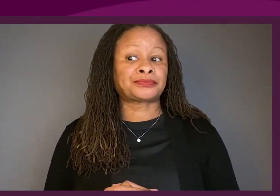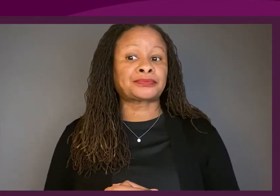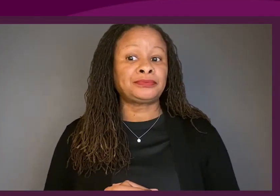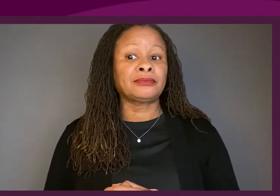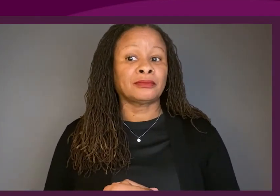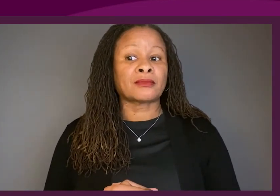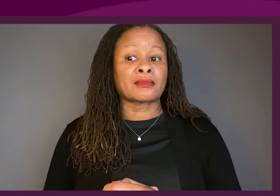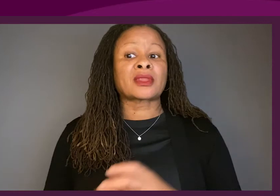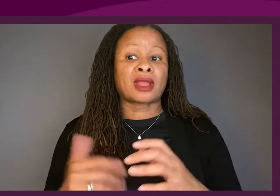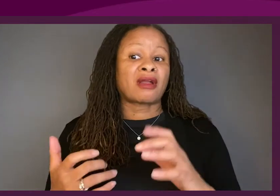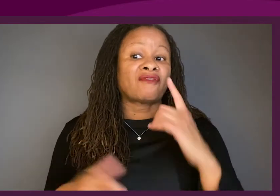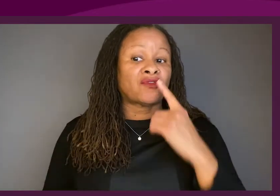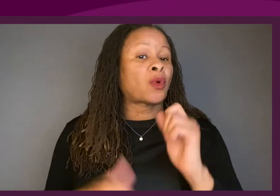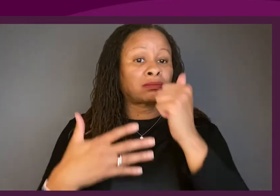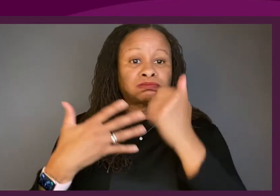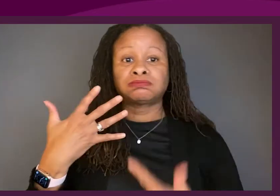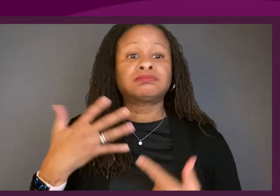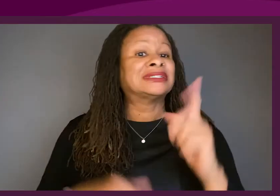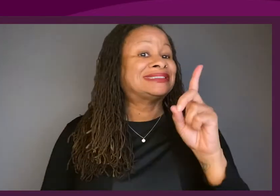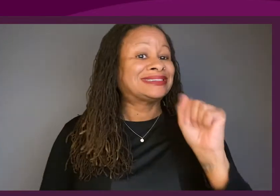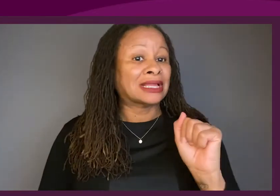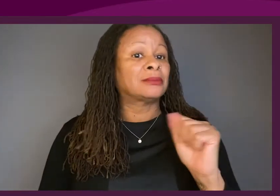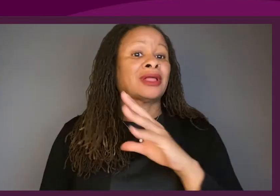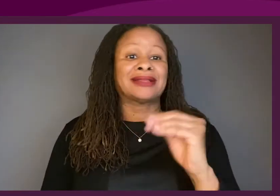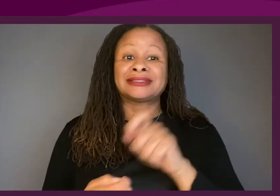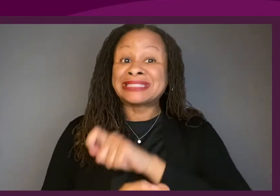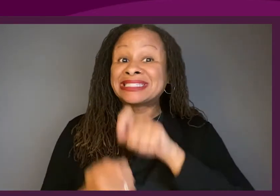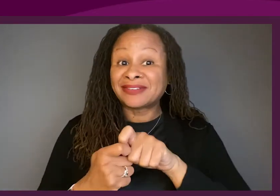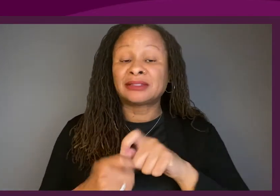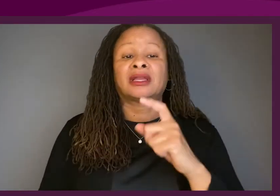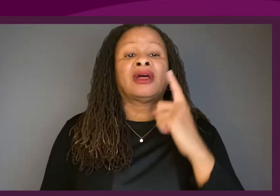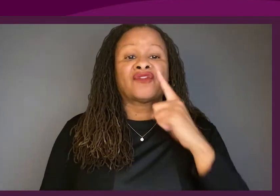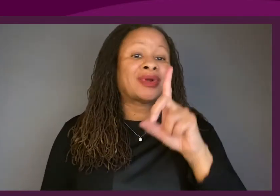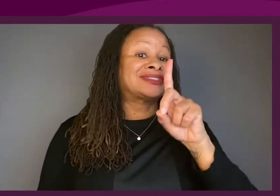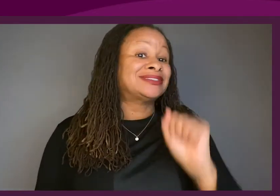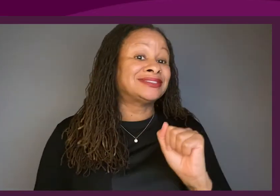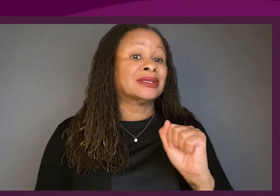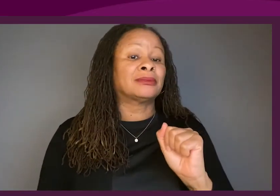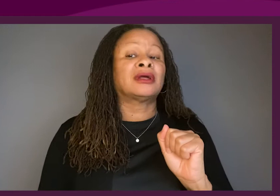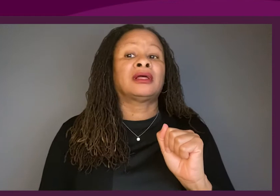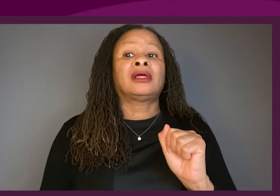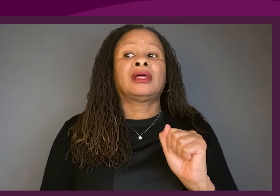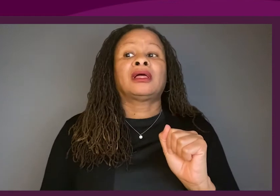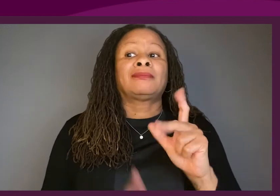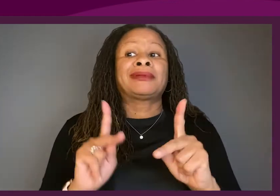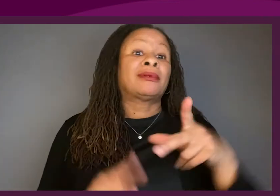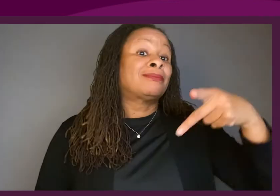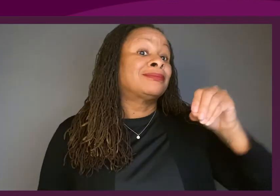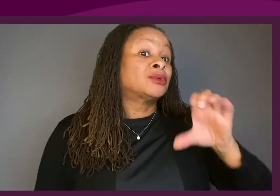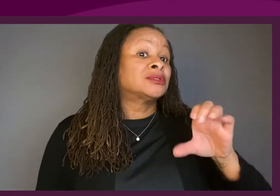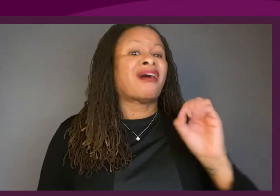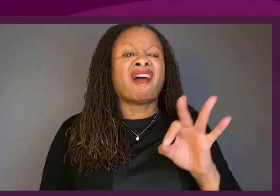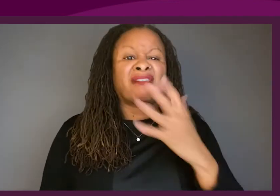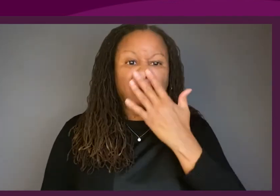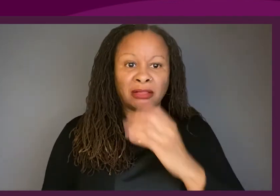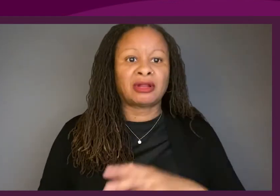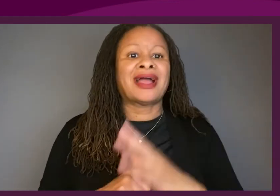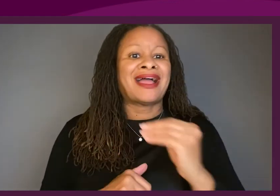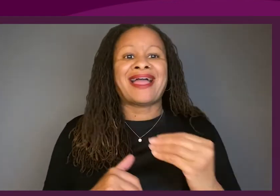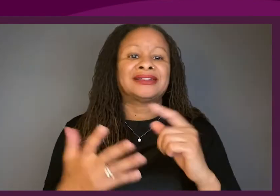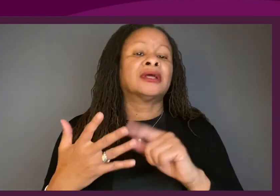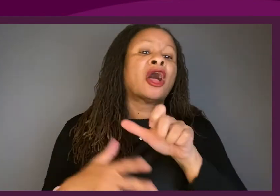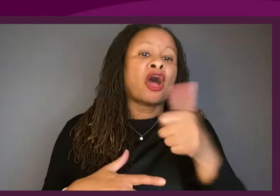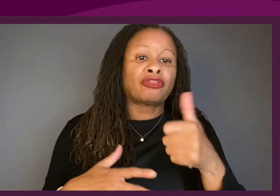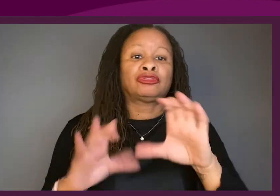institutions are for disabled people and particularly disabled people of color and other multiply